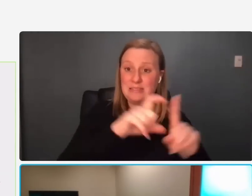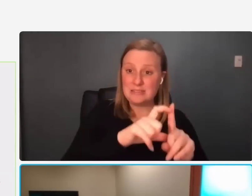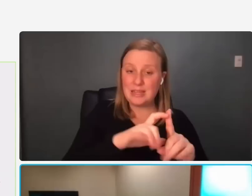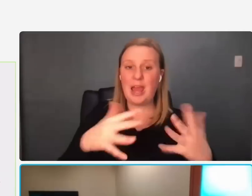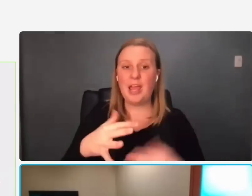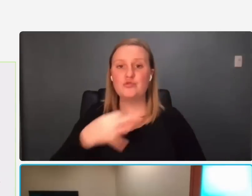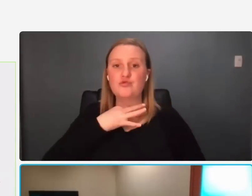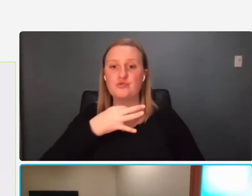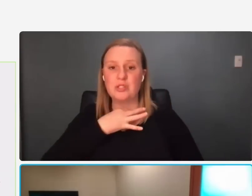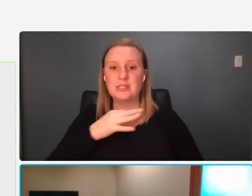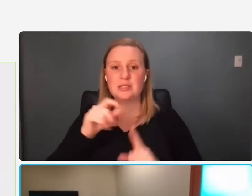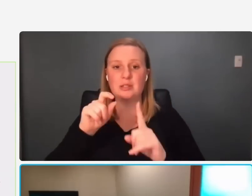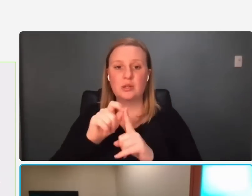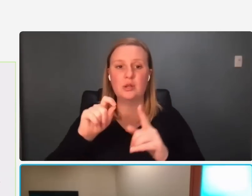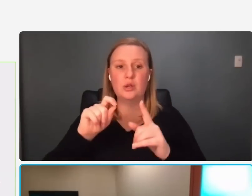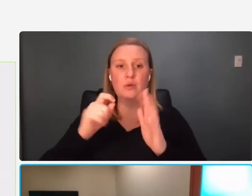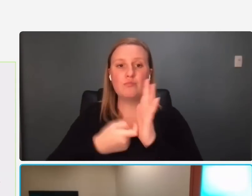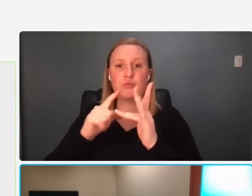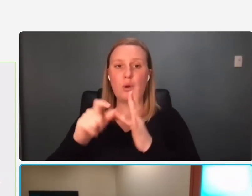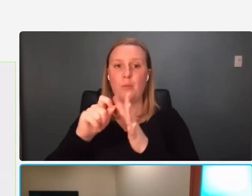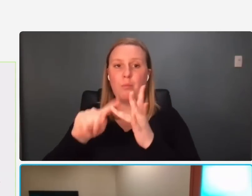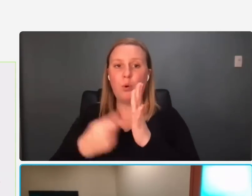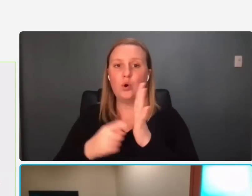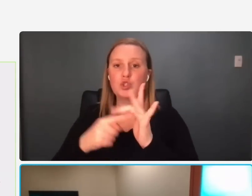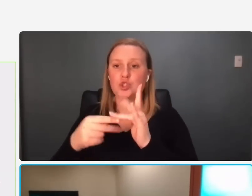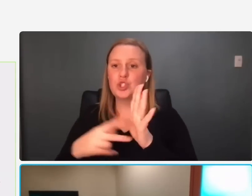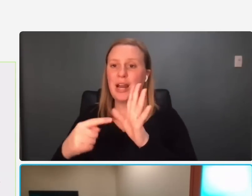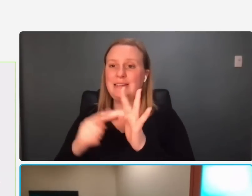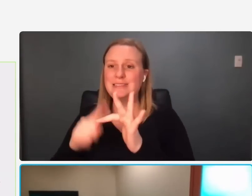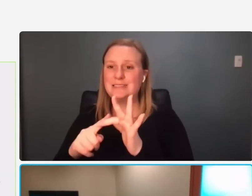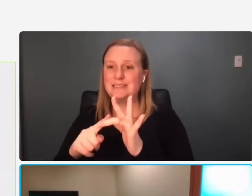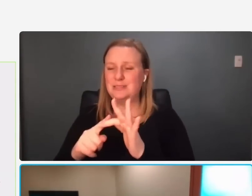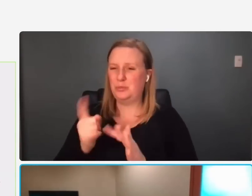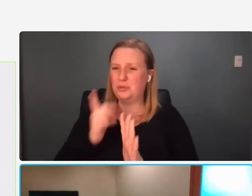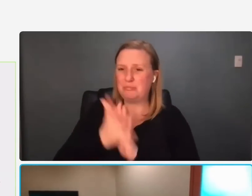So I did want to pause for a moment and explain what we mean when we talk about risk proportionate.